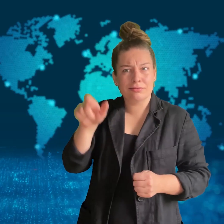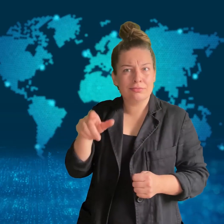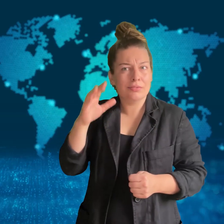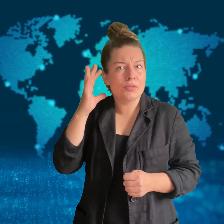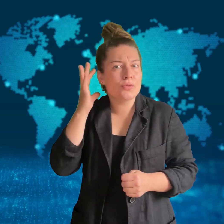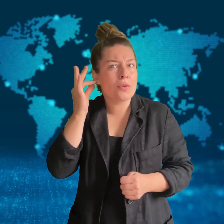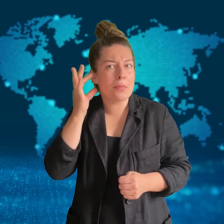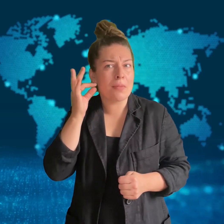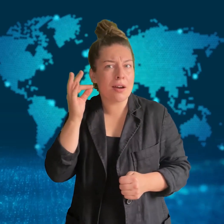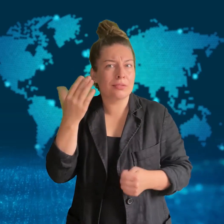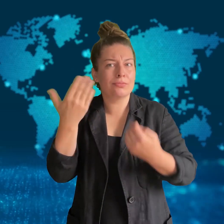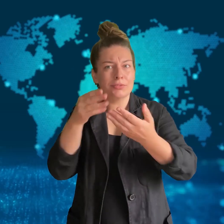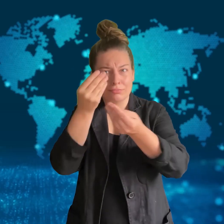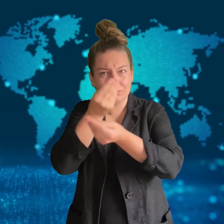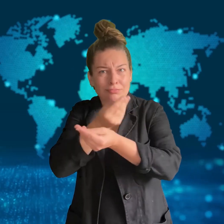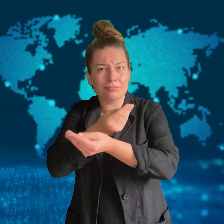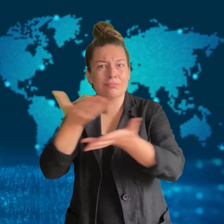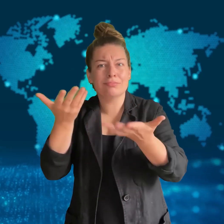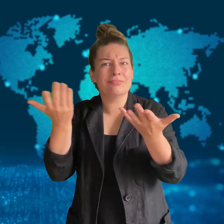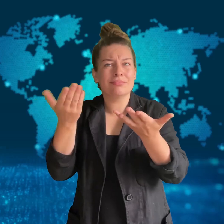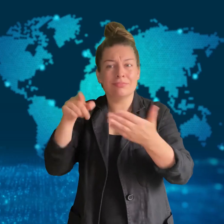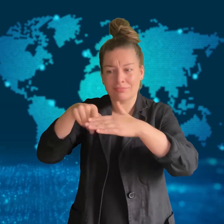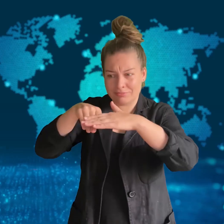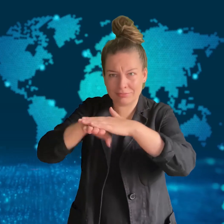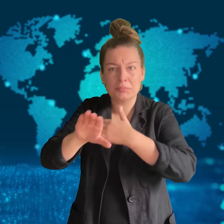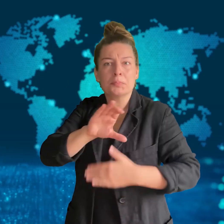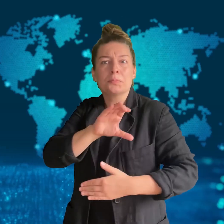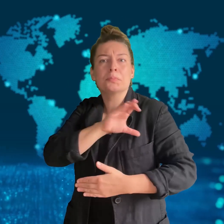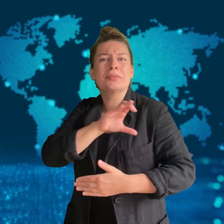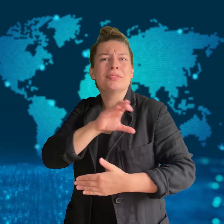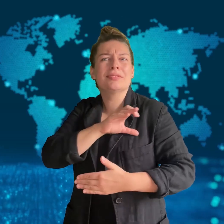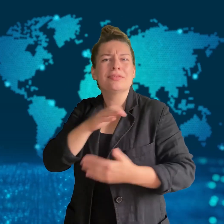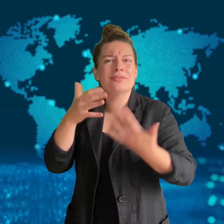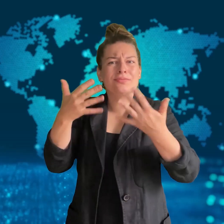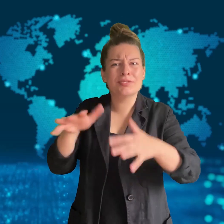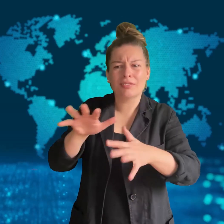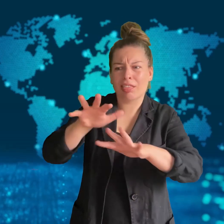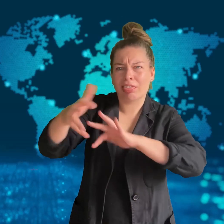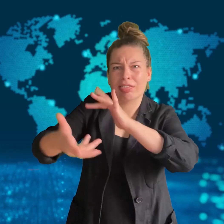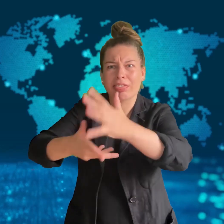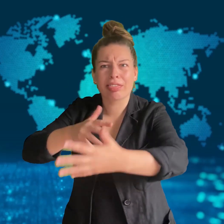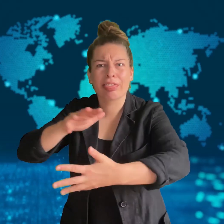news reports of an alleged sexual assault